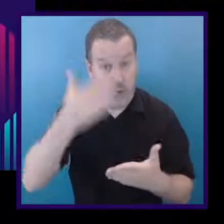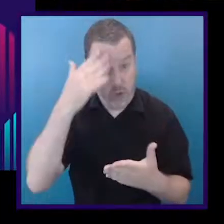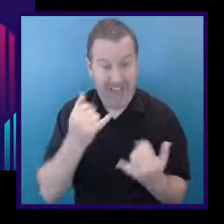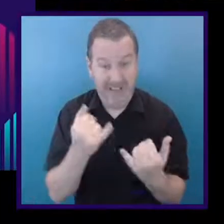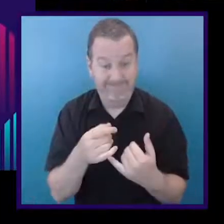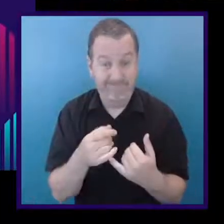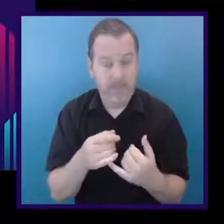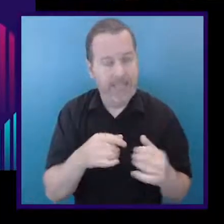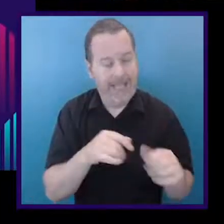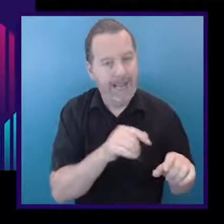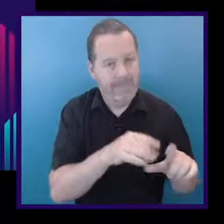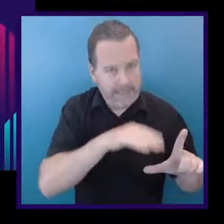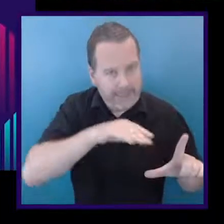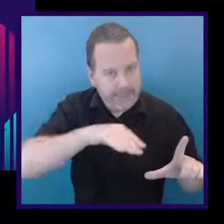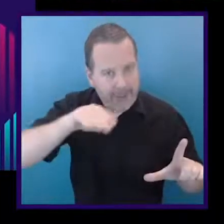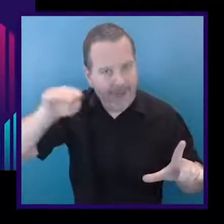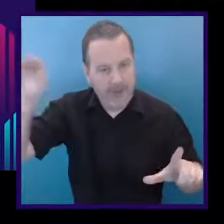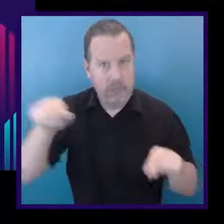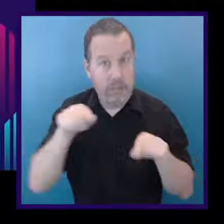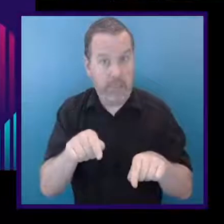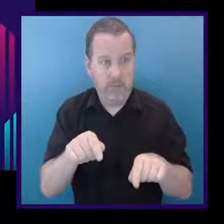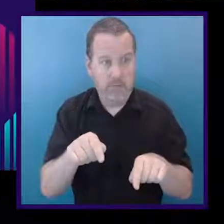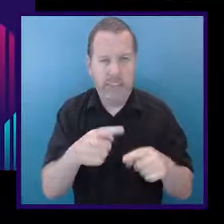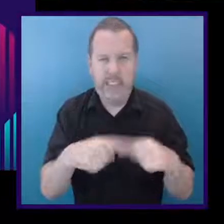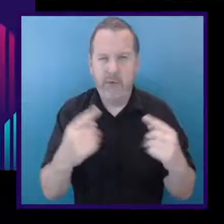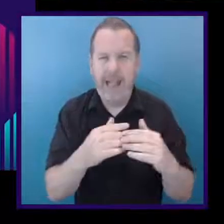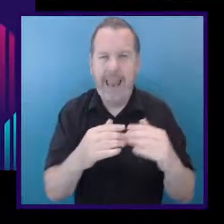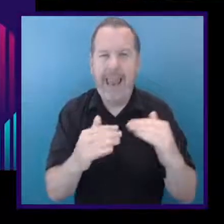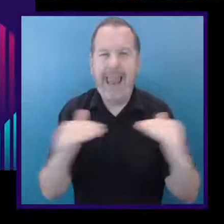into composite classes at A level, to see if they are a good thing or a bad thing or